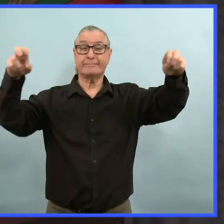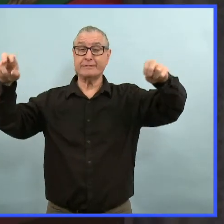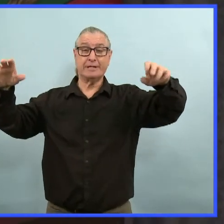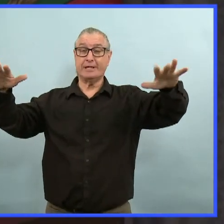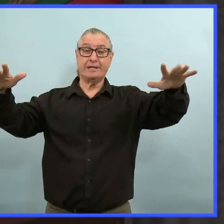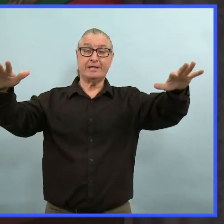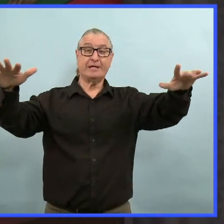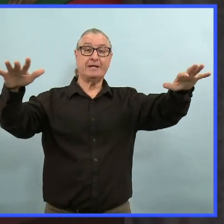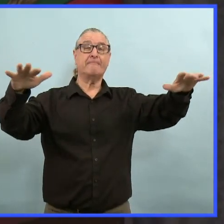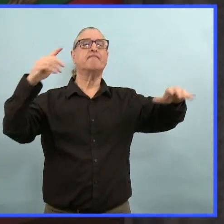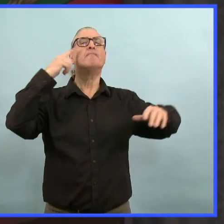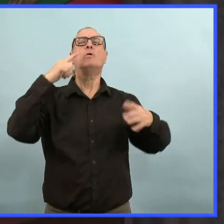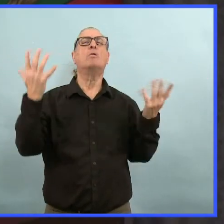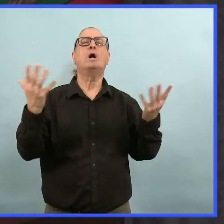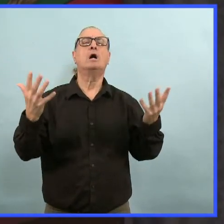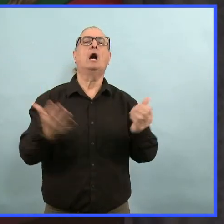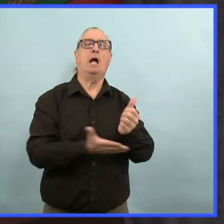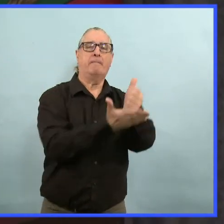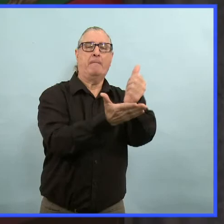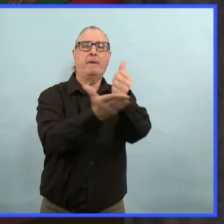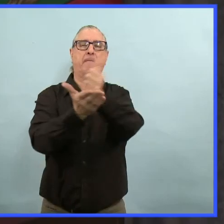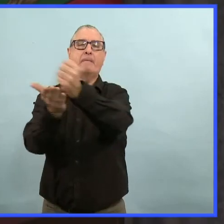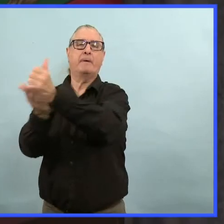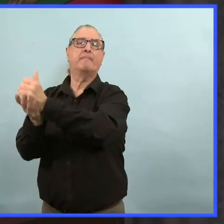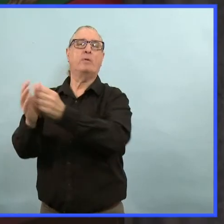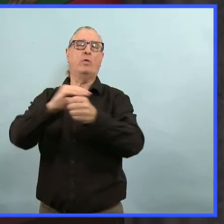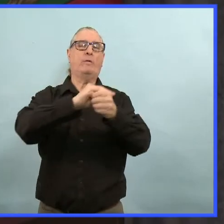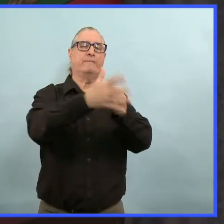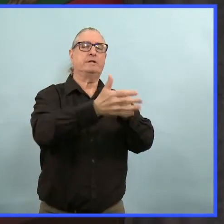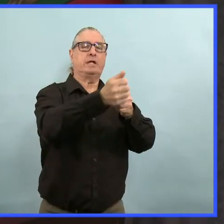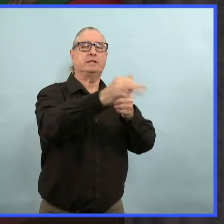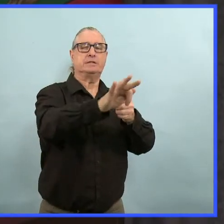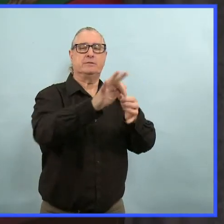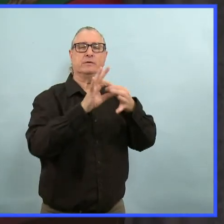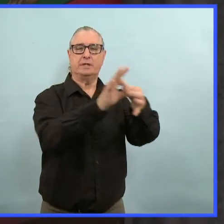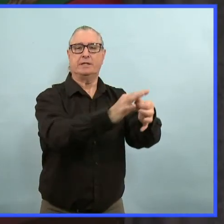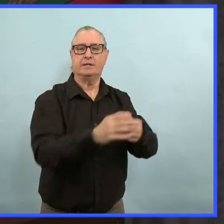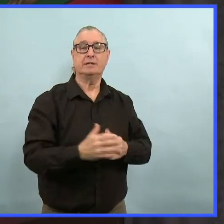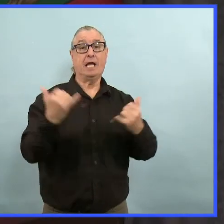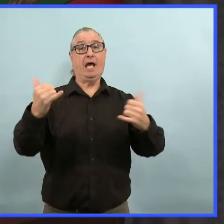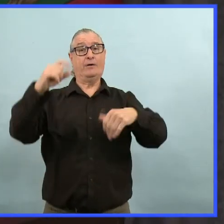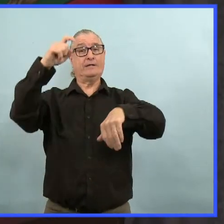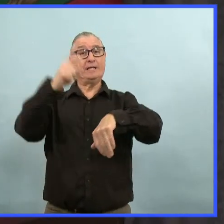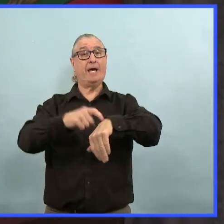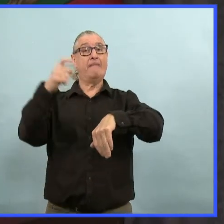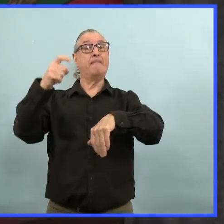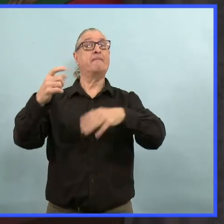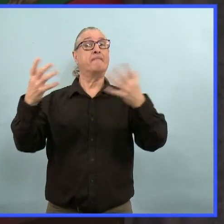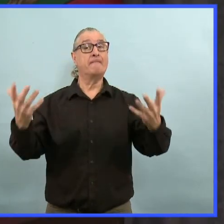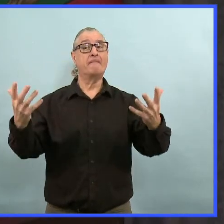manitoba's provincial covet 19 health incident command has developed a phased approach to resume